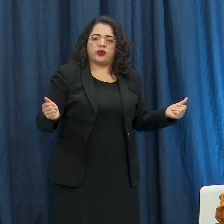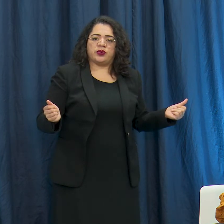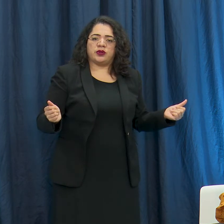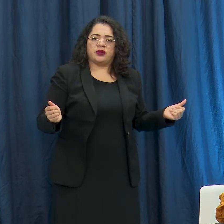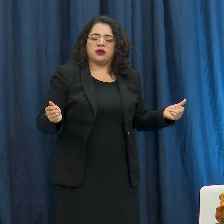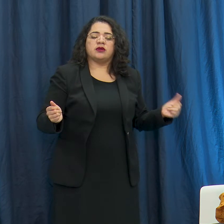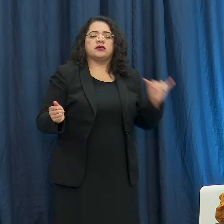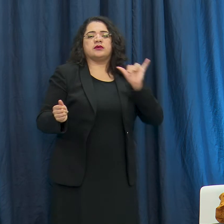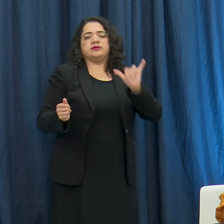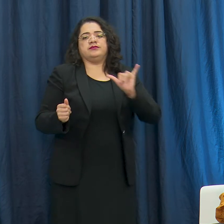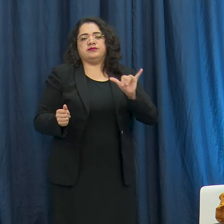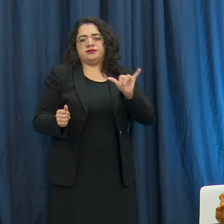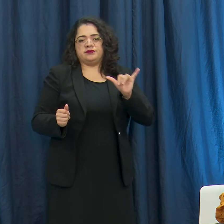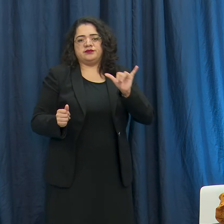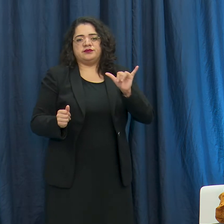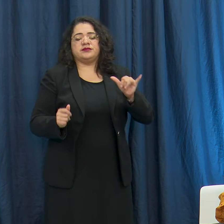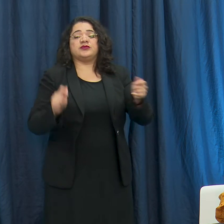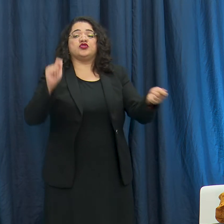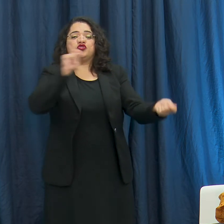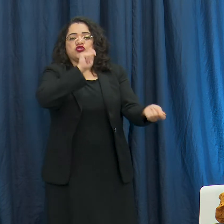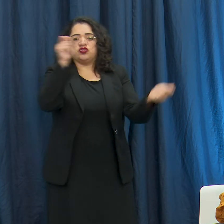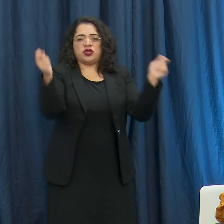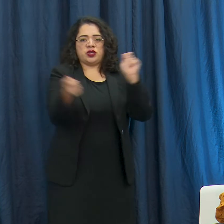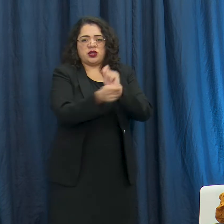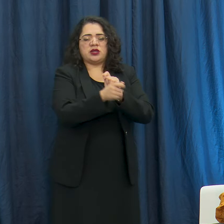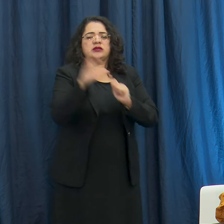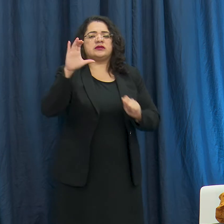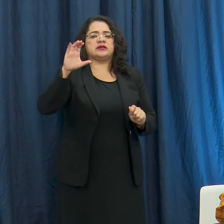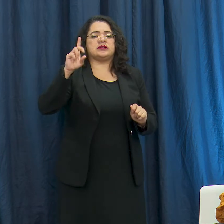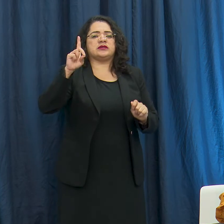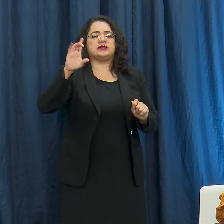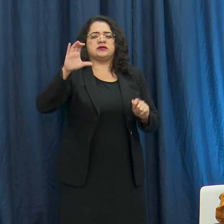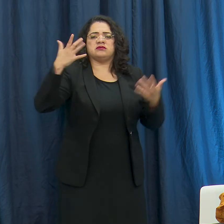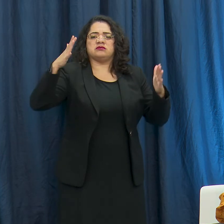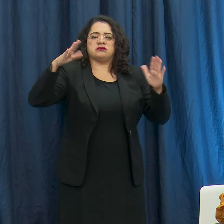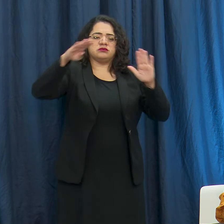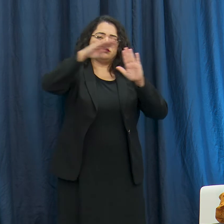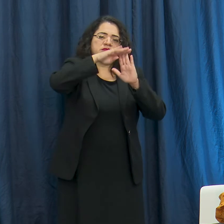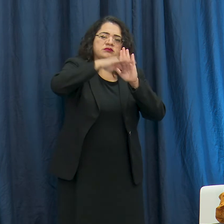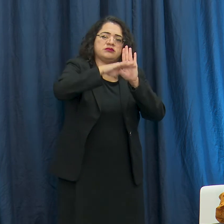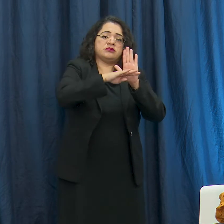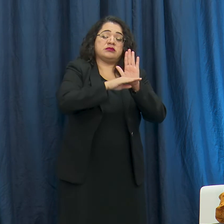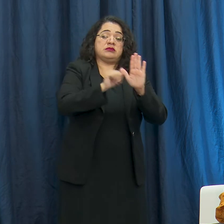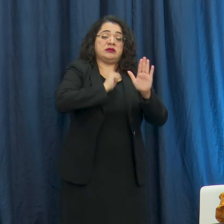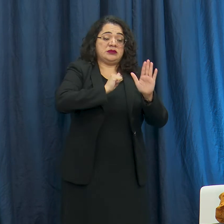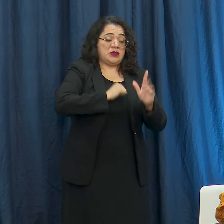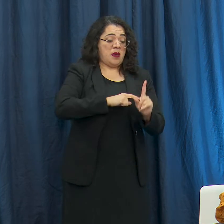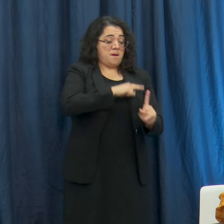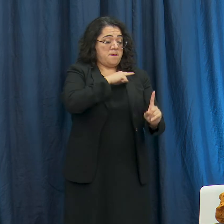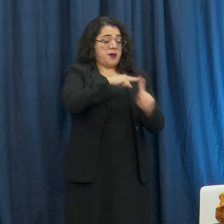days lamento requiere que las personas que an salad o+ 'as o presuming estar